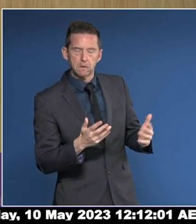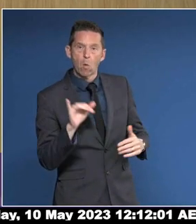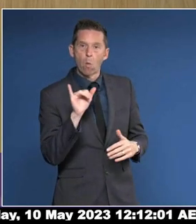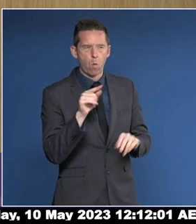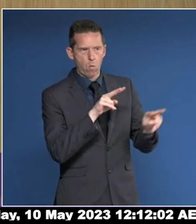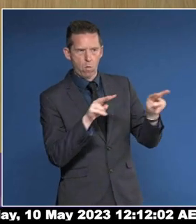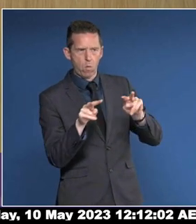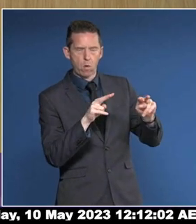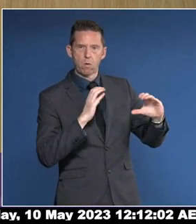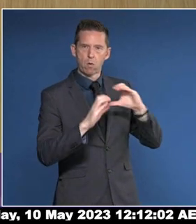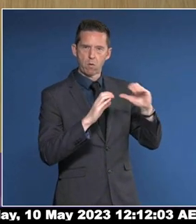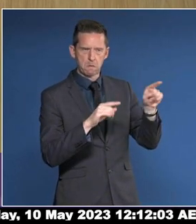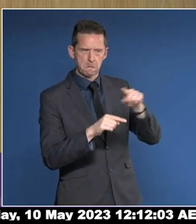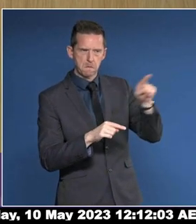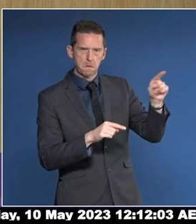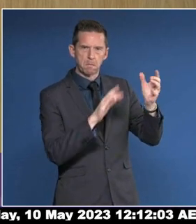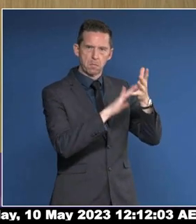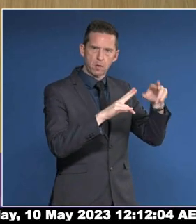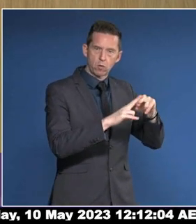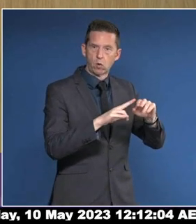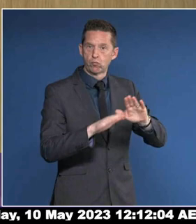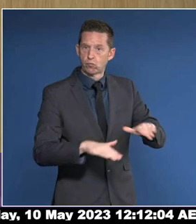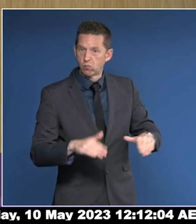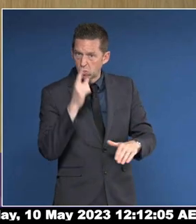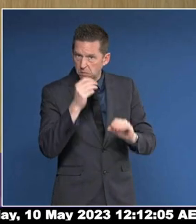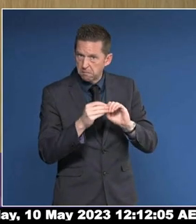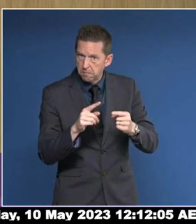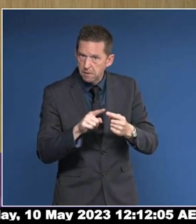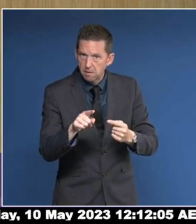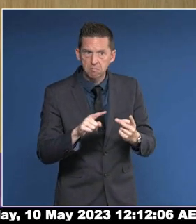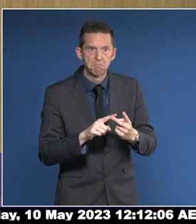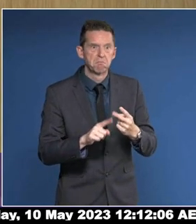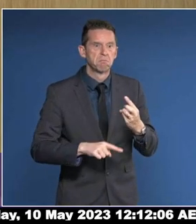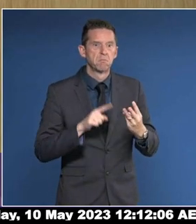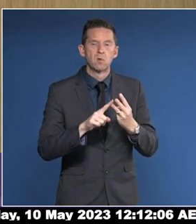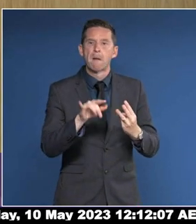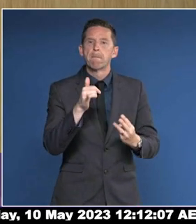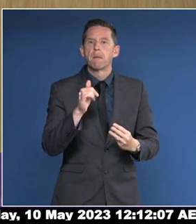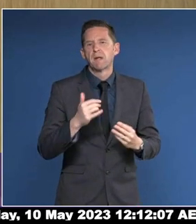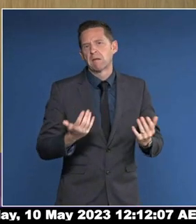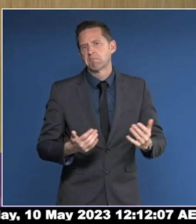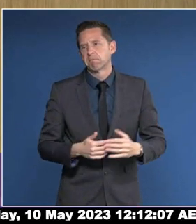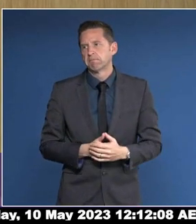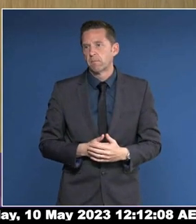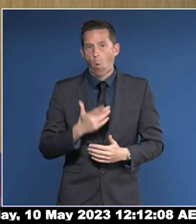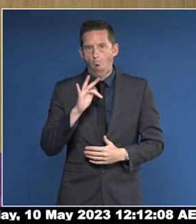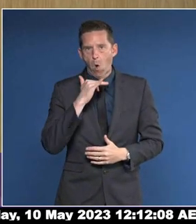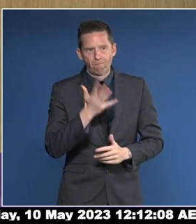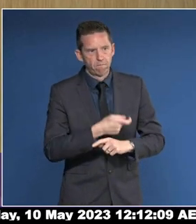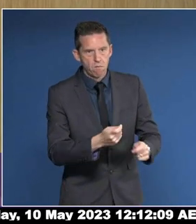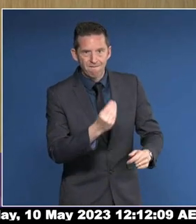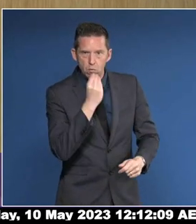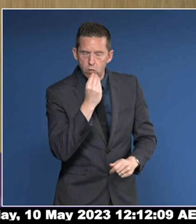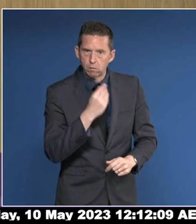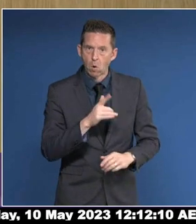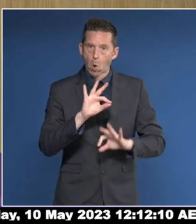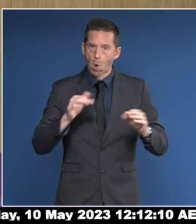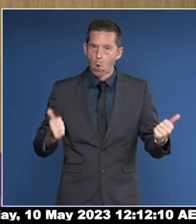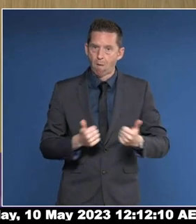It may be evidence of - that the - of lack of food, clothing or other forms of care or